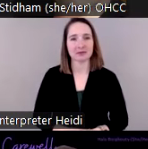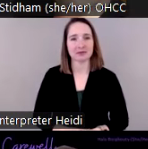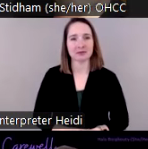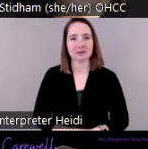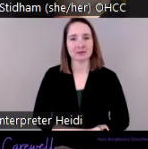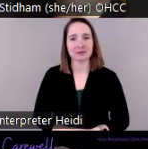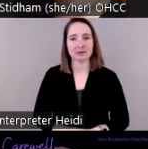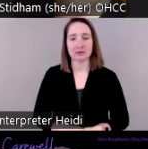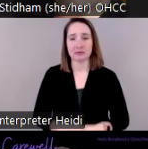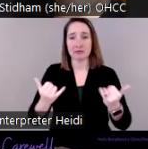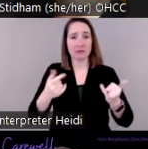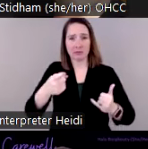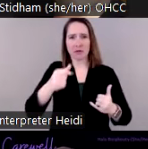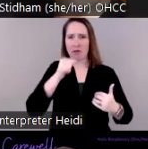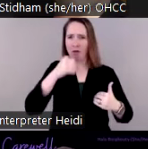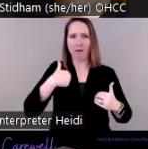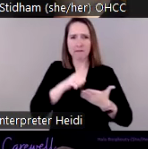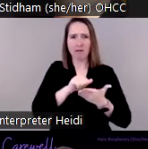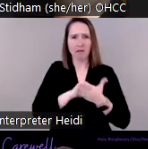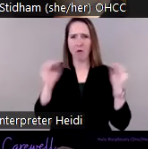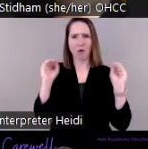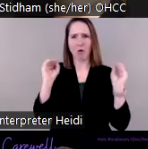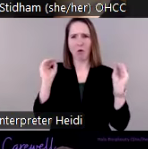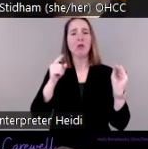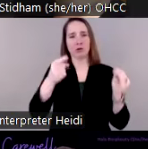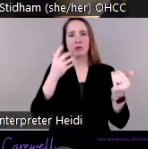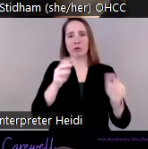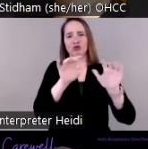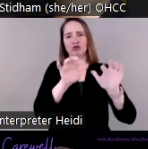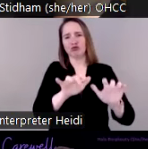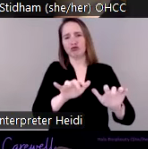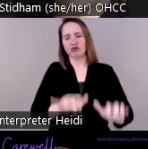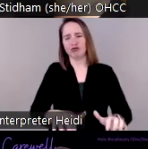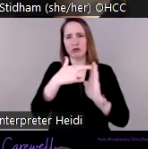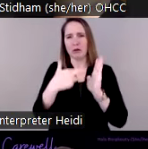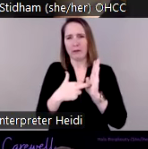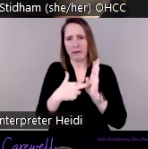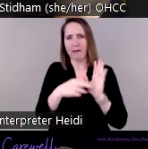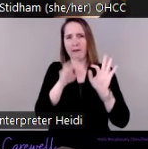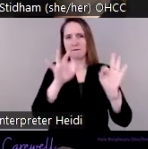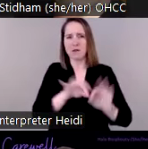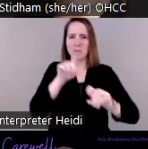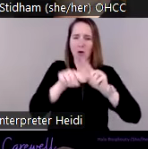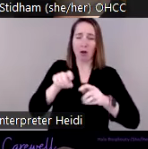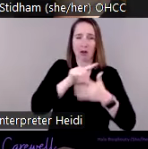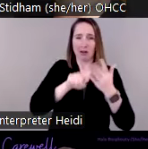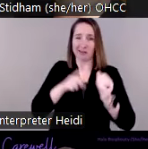Now, if you don't have an account, you will fill out the registration form,